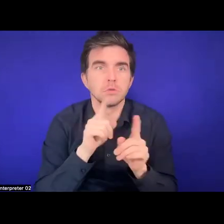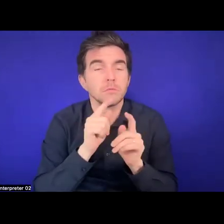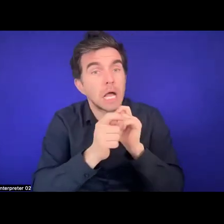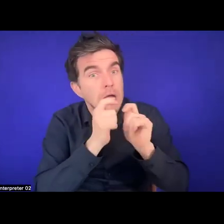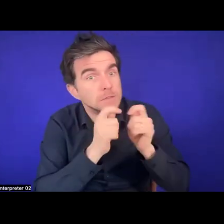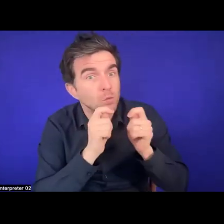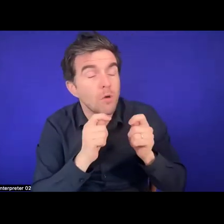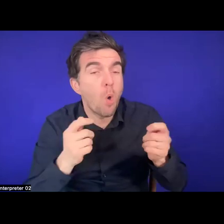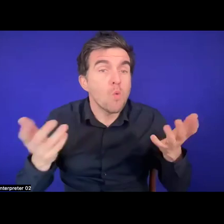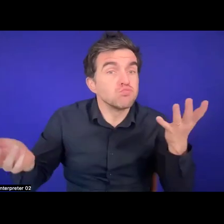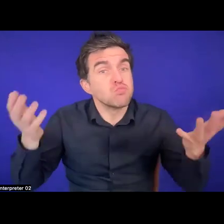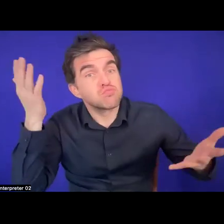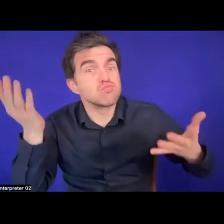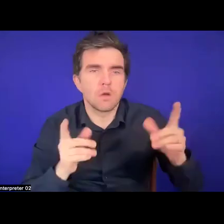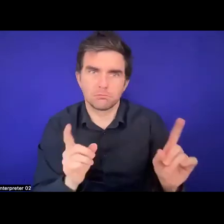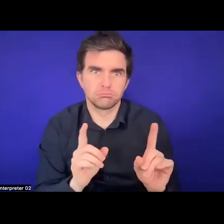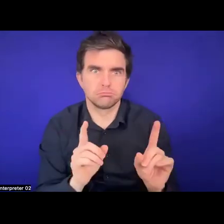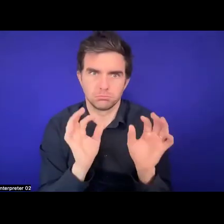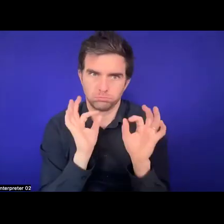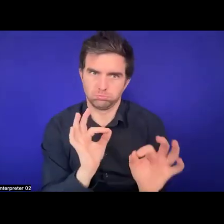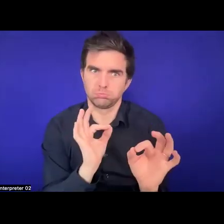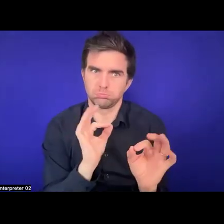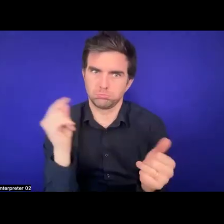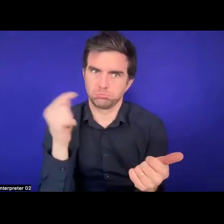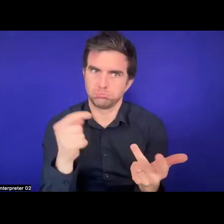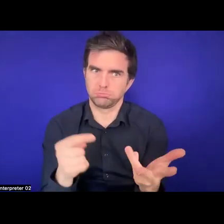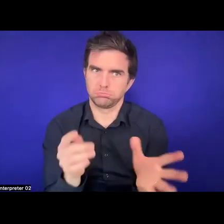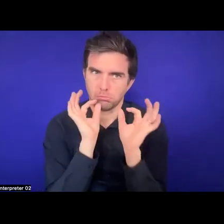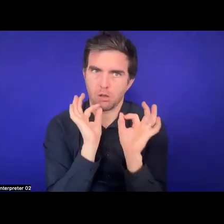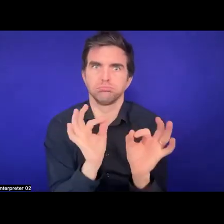your research and how it meets the evaluation criteria. Before the interview, you